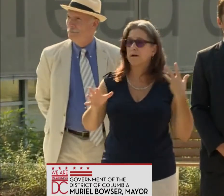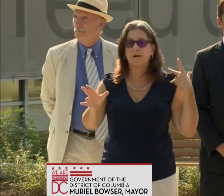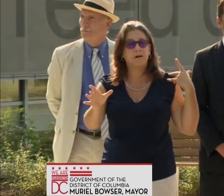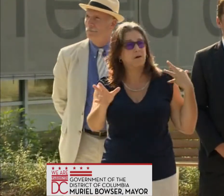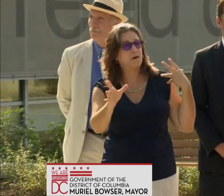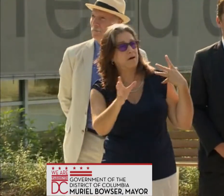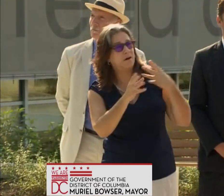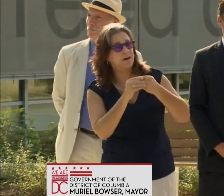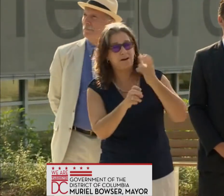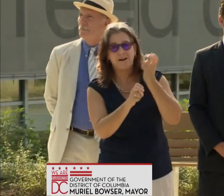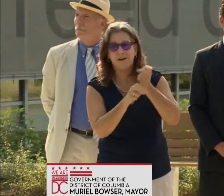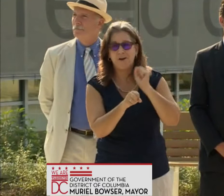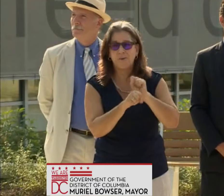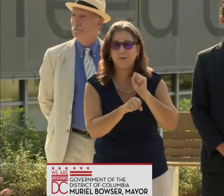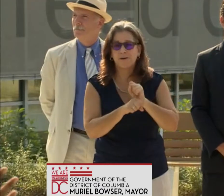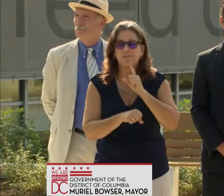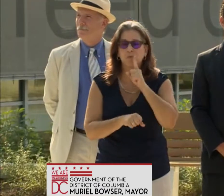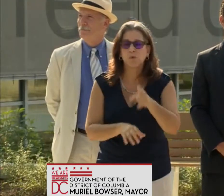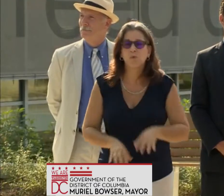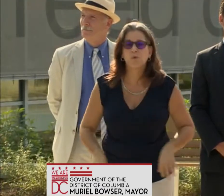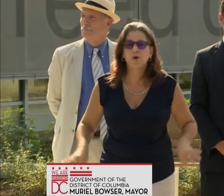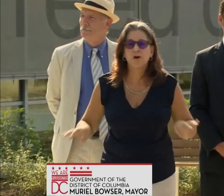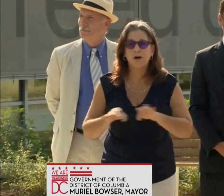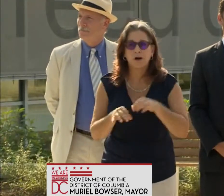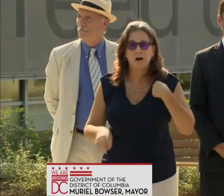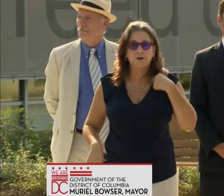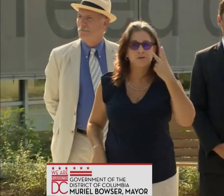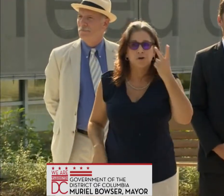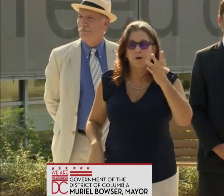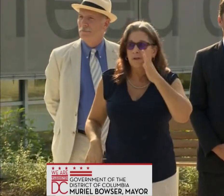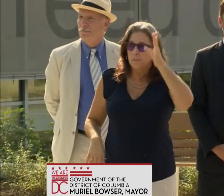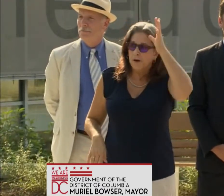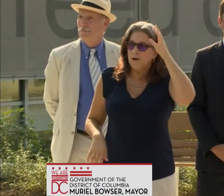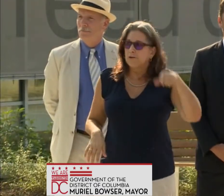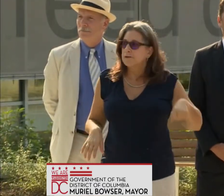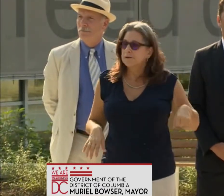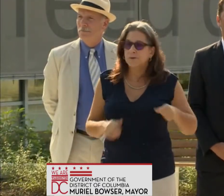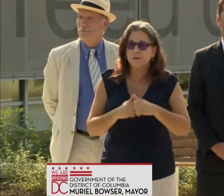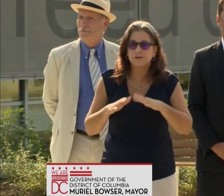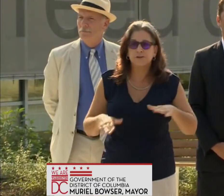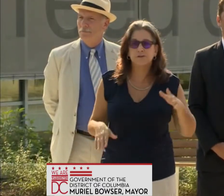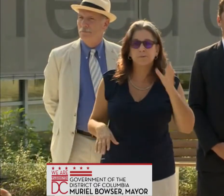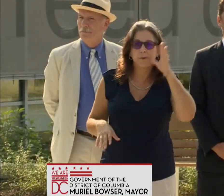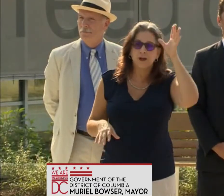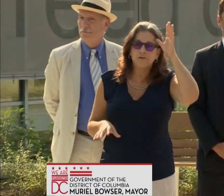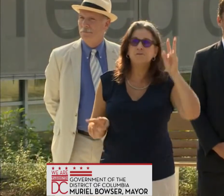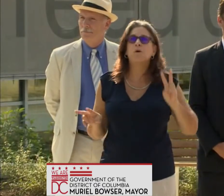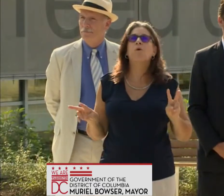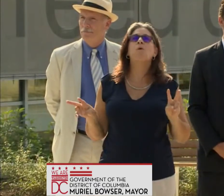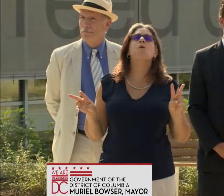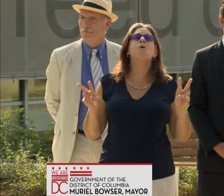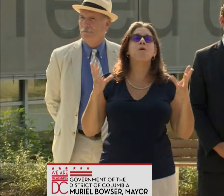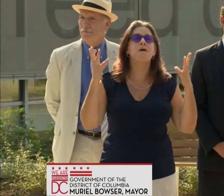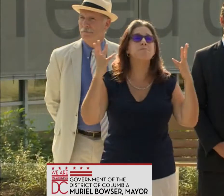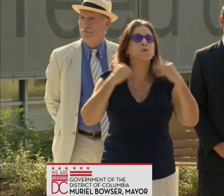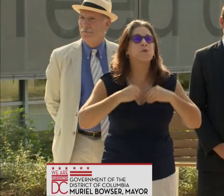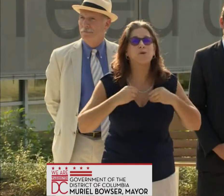the parents and the teachers and all of the administration here and today we get to see that same look on the faces of the children as they go back to school